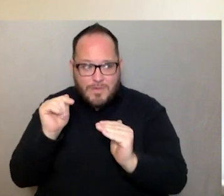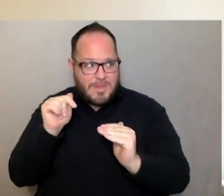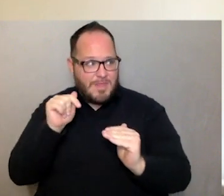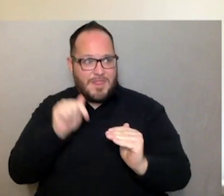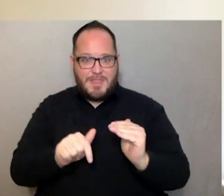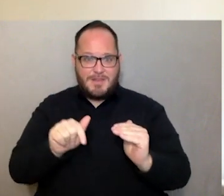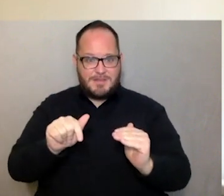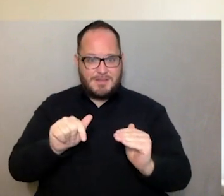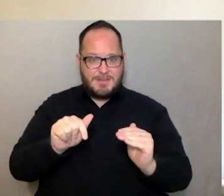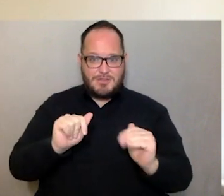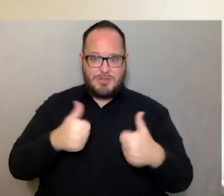BEFORE THE COURT, BECAUSE EVERYONE SHOULD BE COUNTED FOR